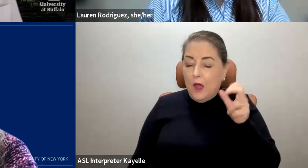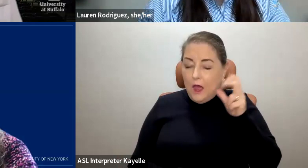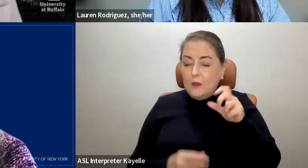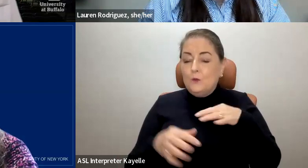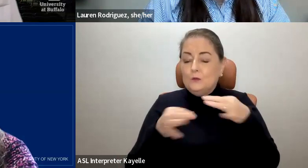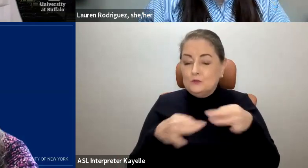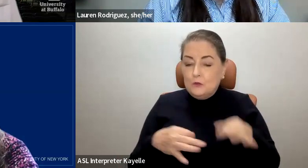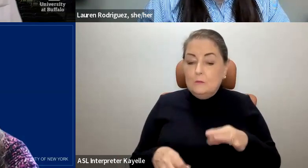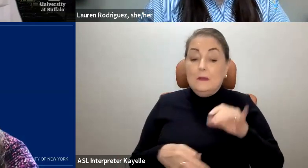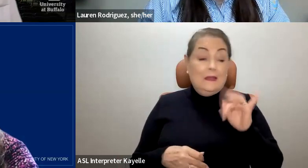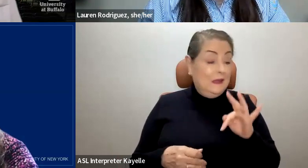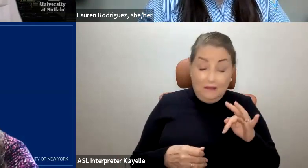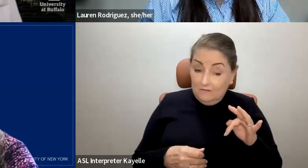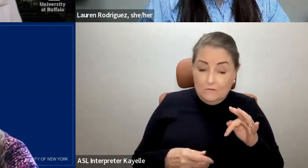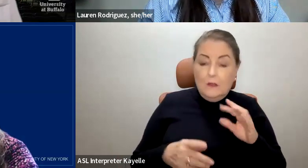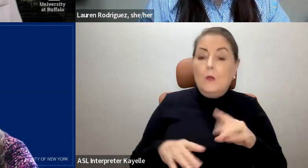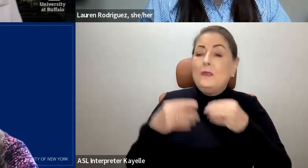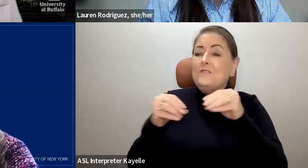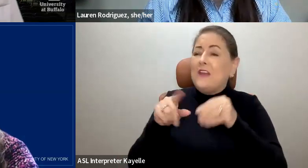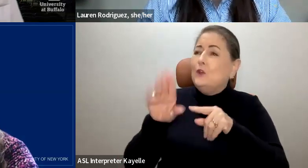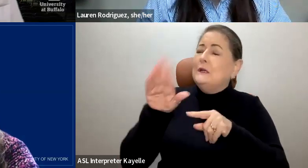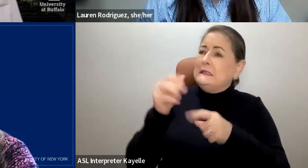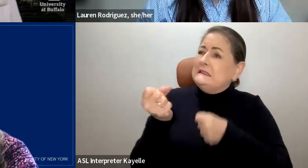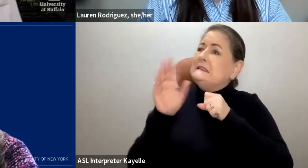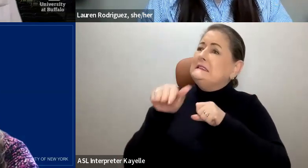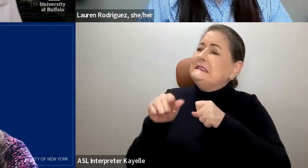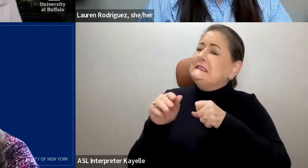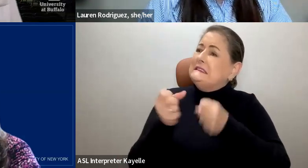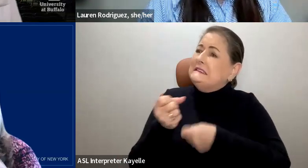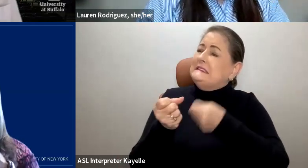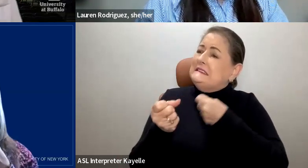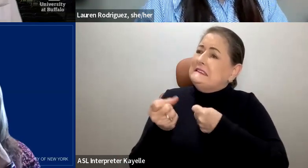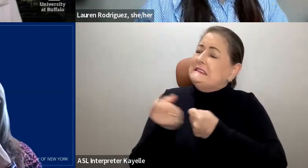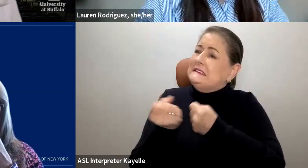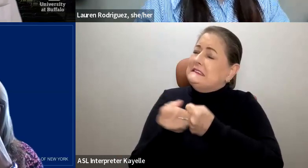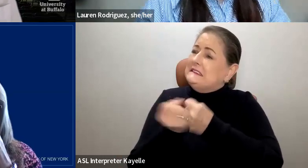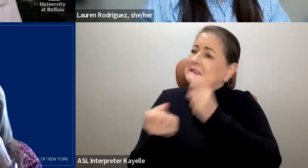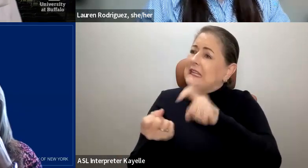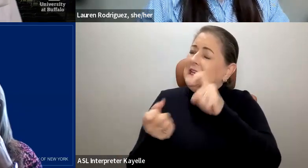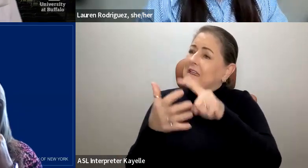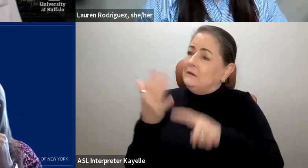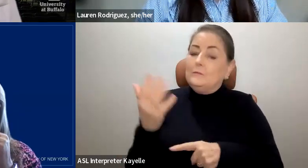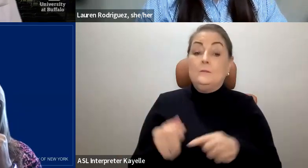advocate with the vendors to get access to them. It was really important to that as a librarian, she was a faculty